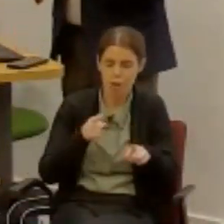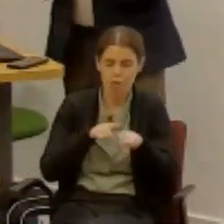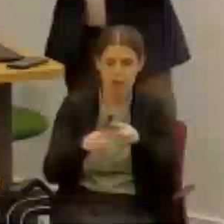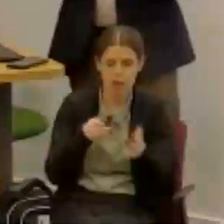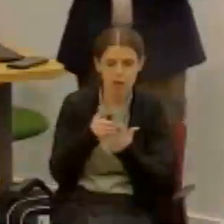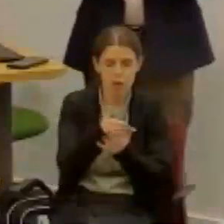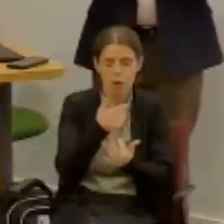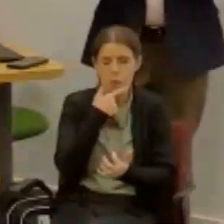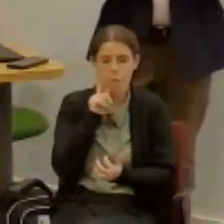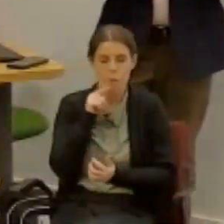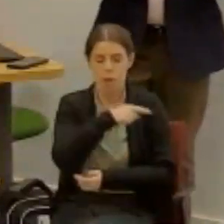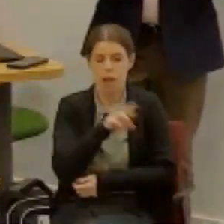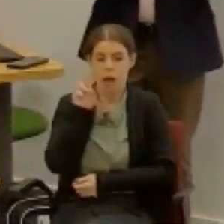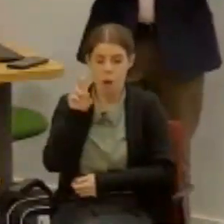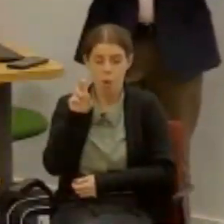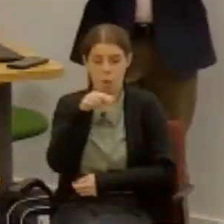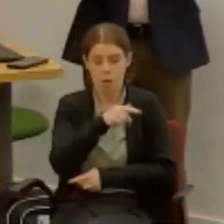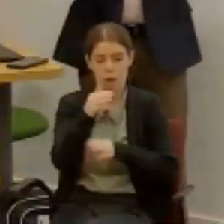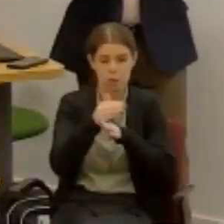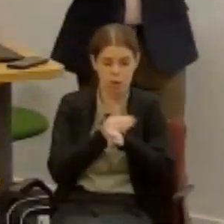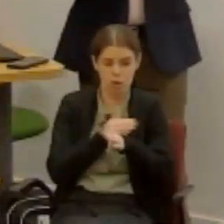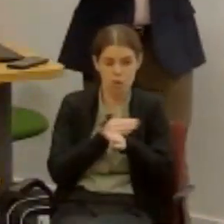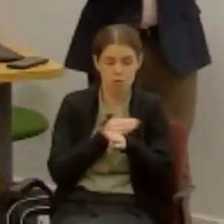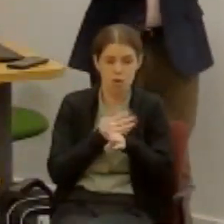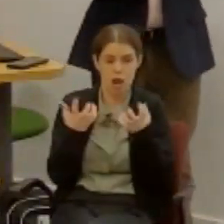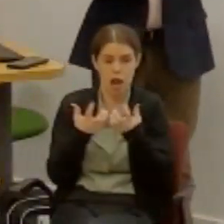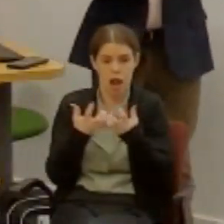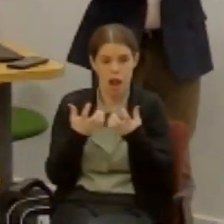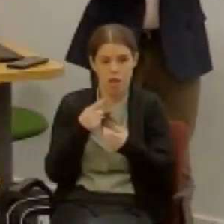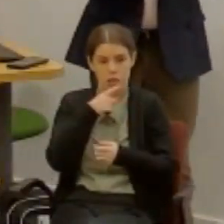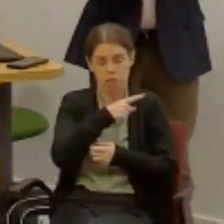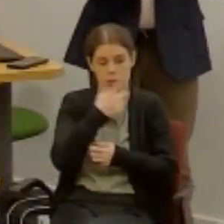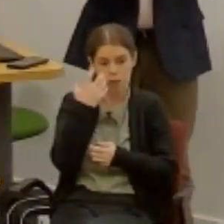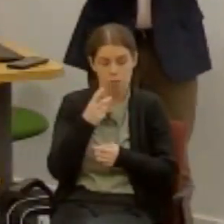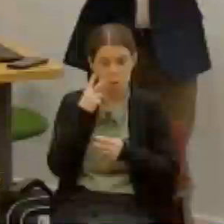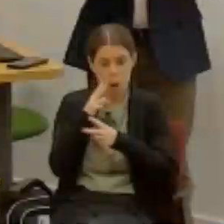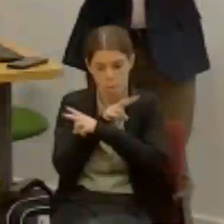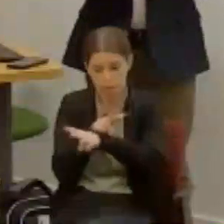so that hope is a kind of potted story about how we got this policy observation we've seemed